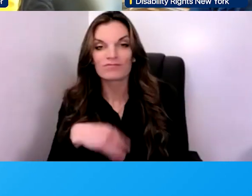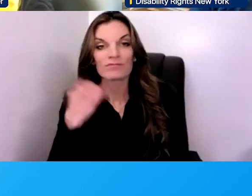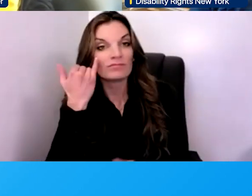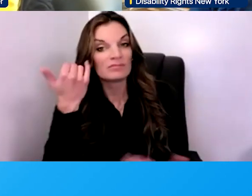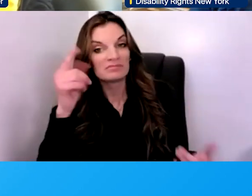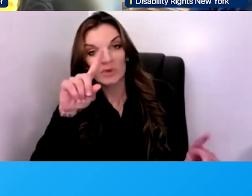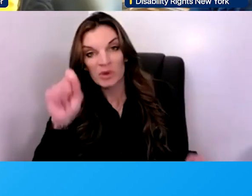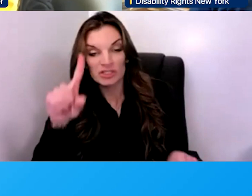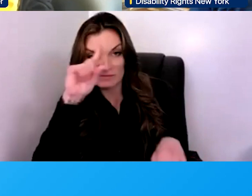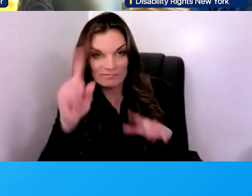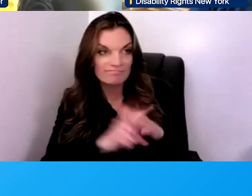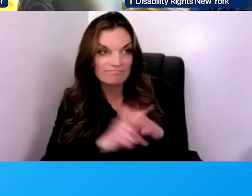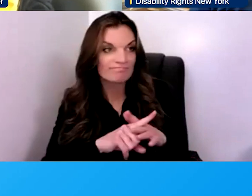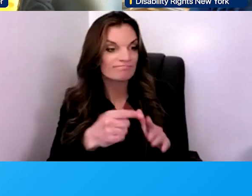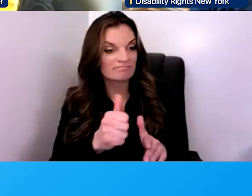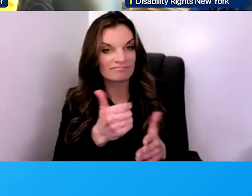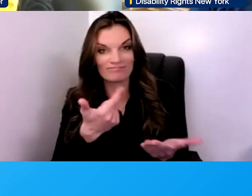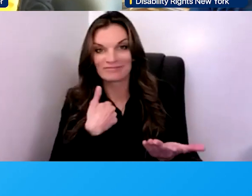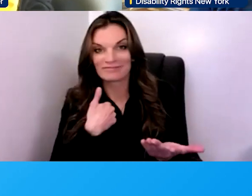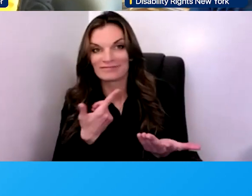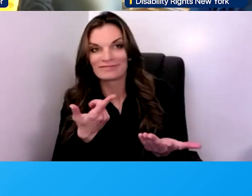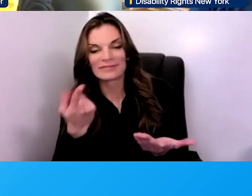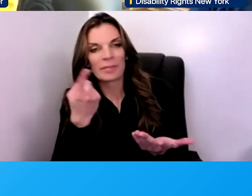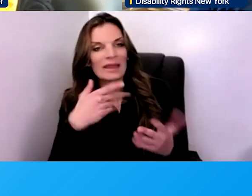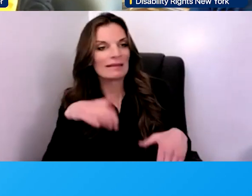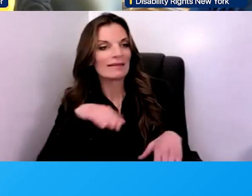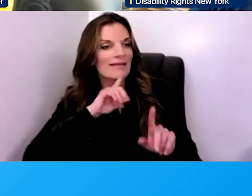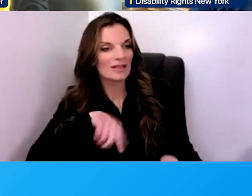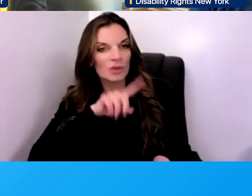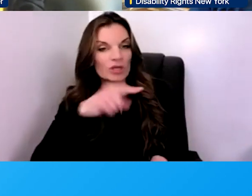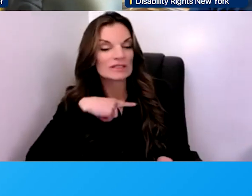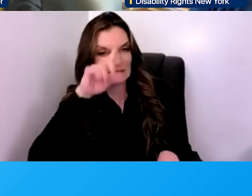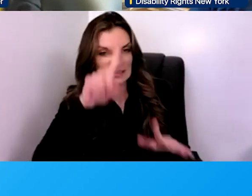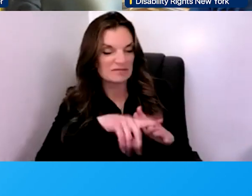If you have questions or questions that we were not able to answer live, please e-mail